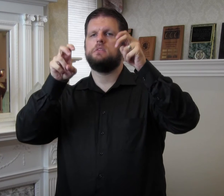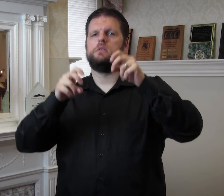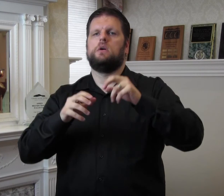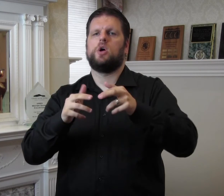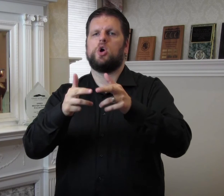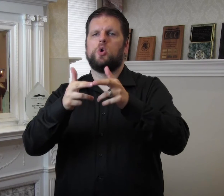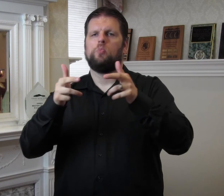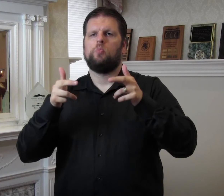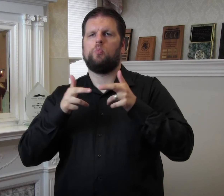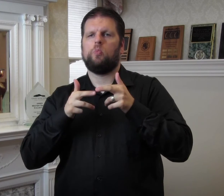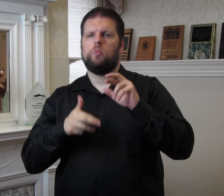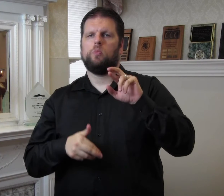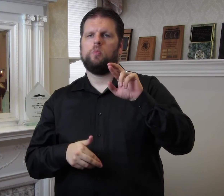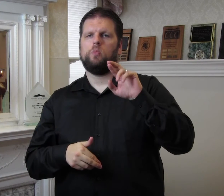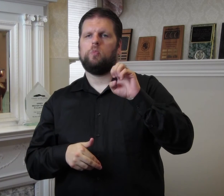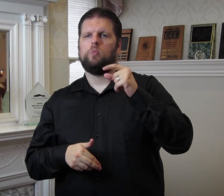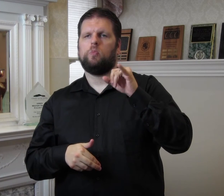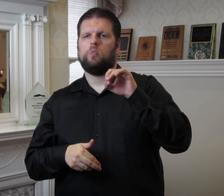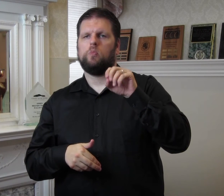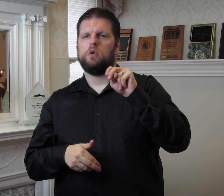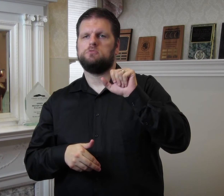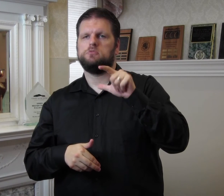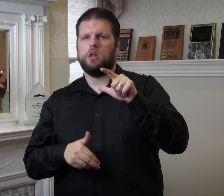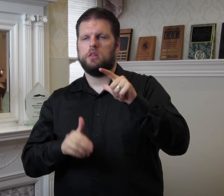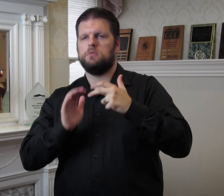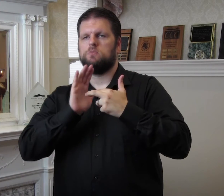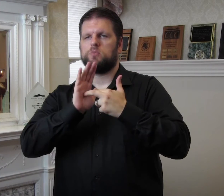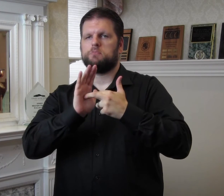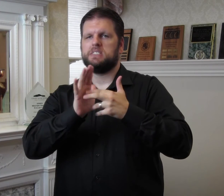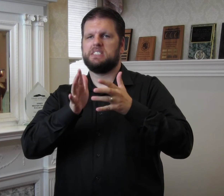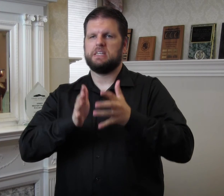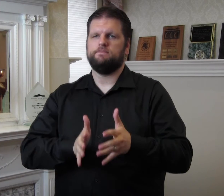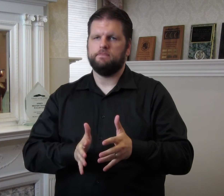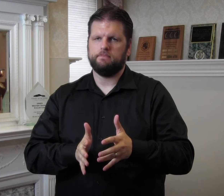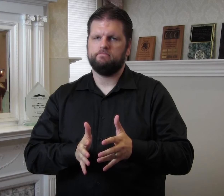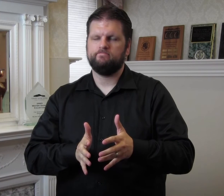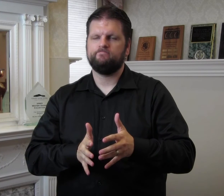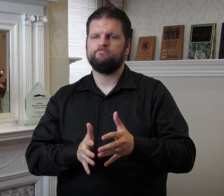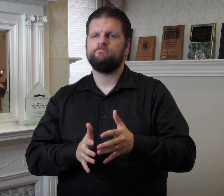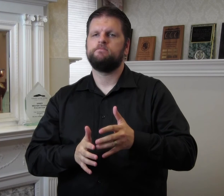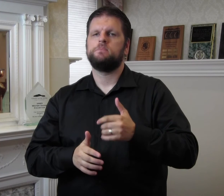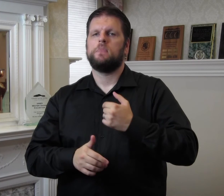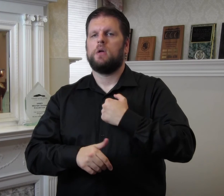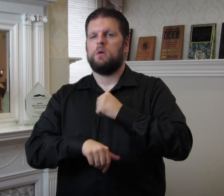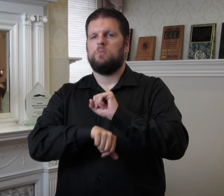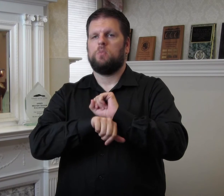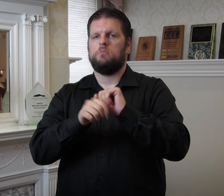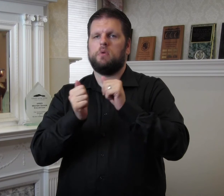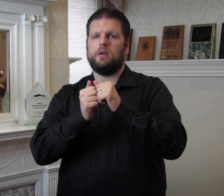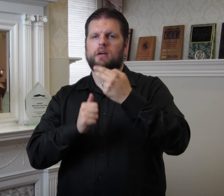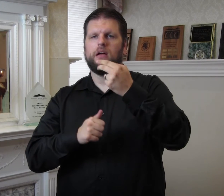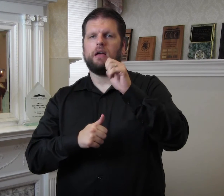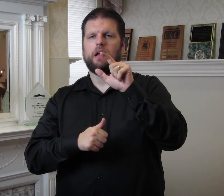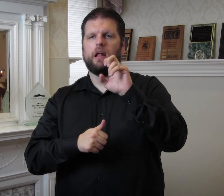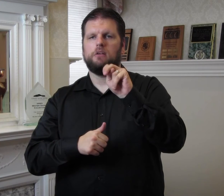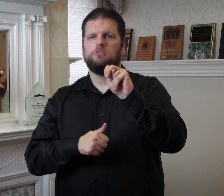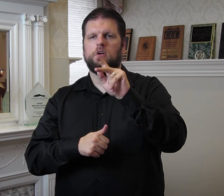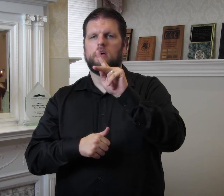My official job title is regional representative